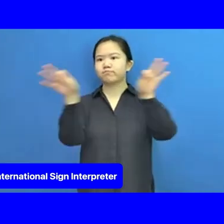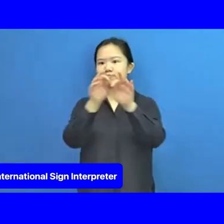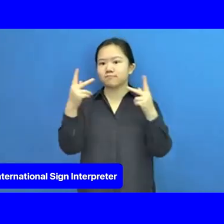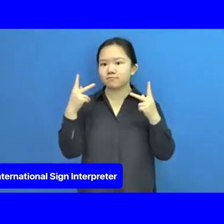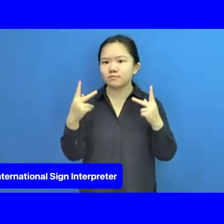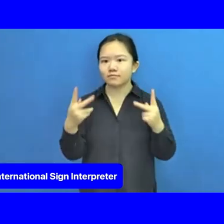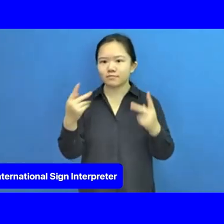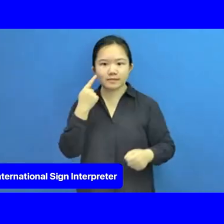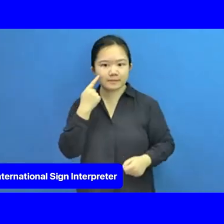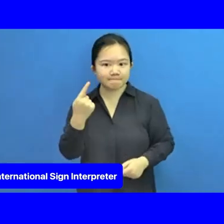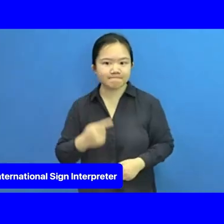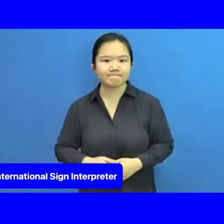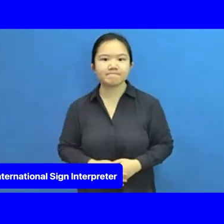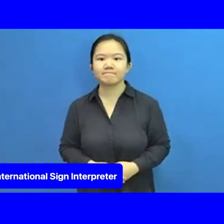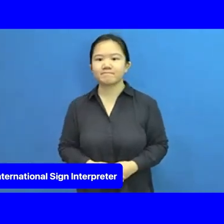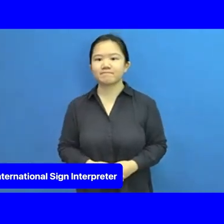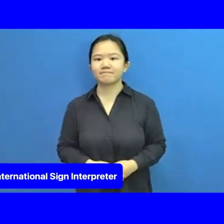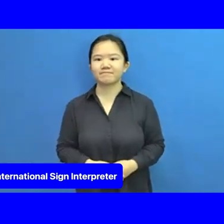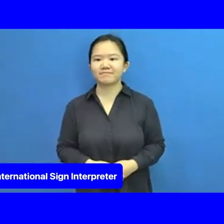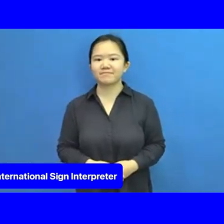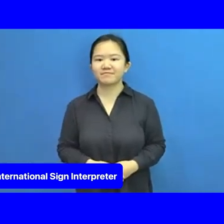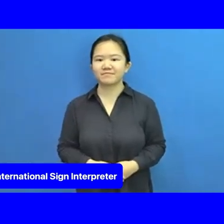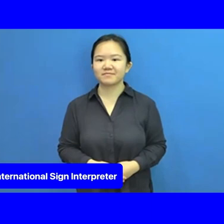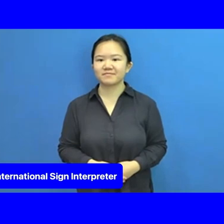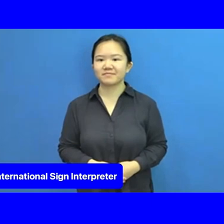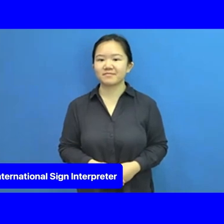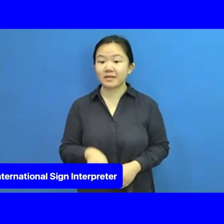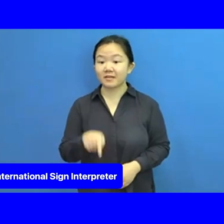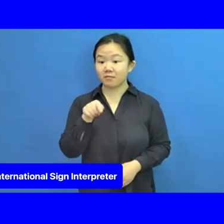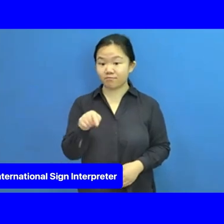or on inclusion and or allows to create